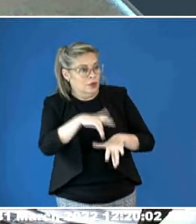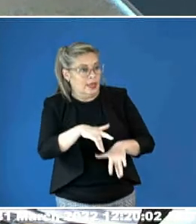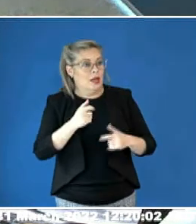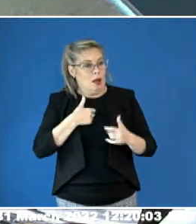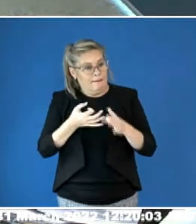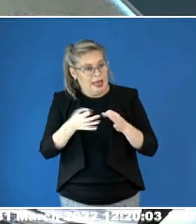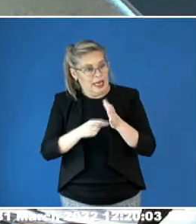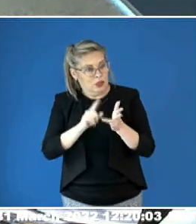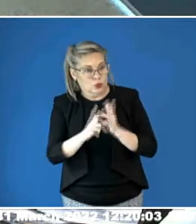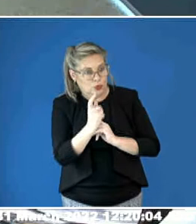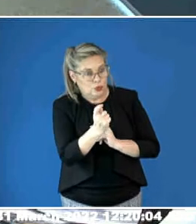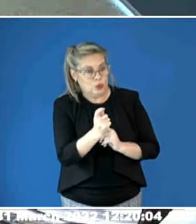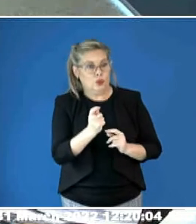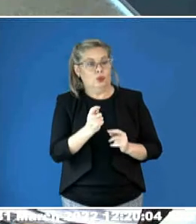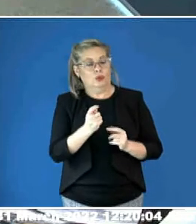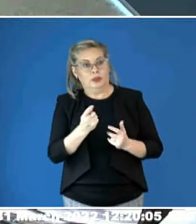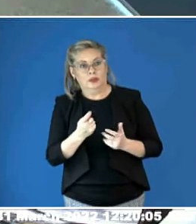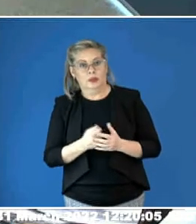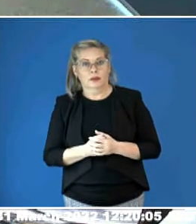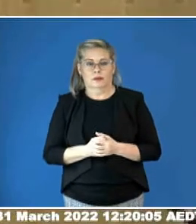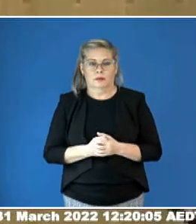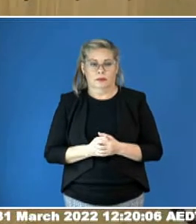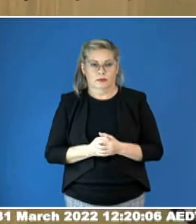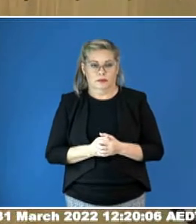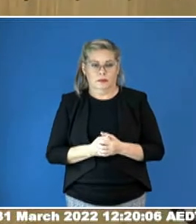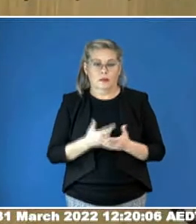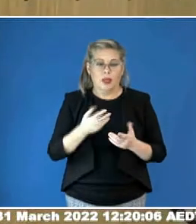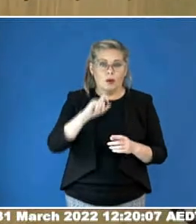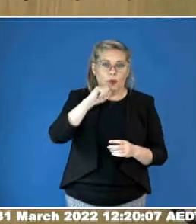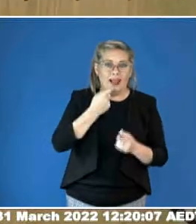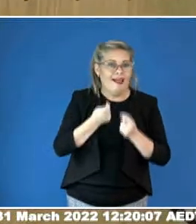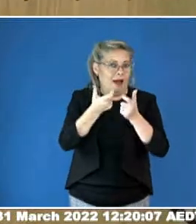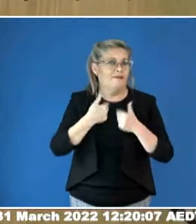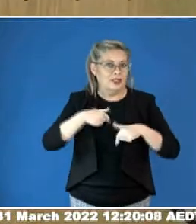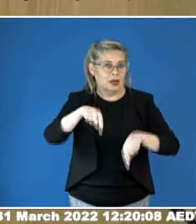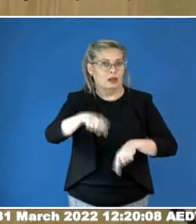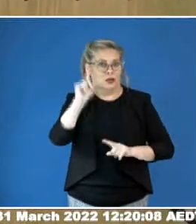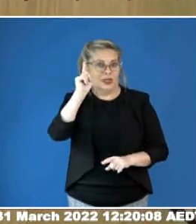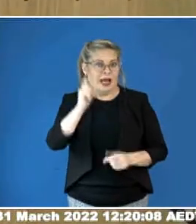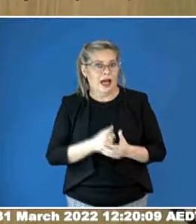Why has it taken so long? We are now at the end of March 2022.